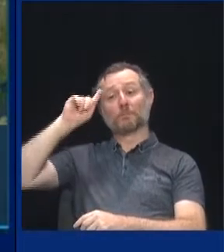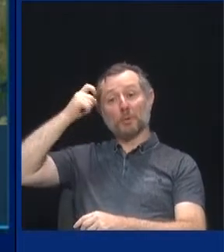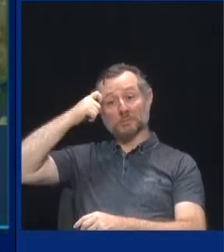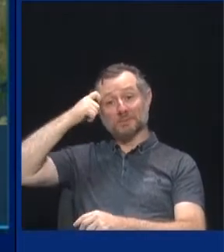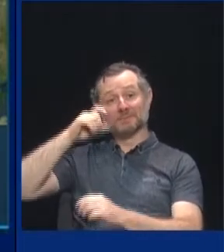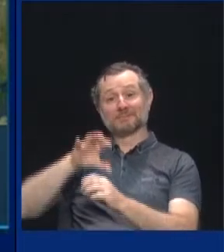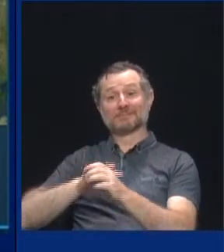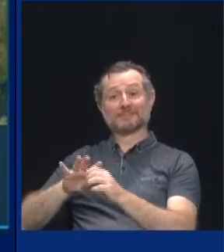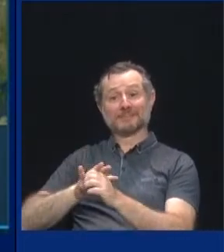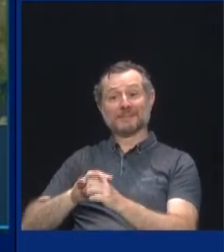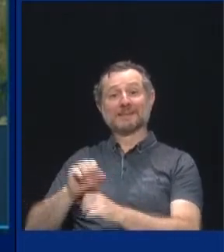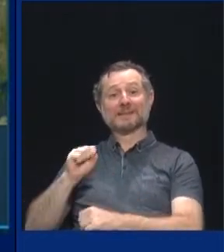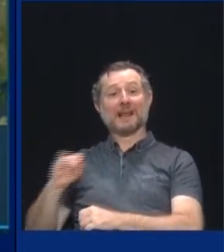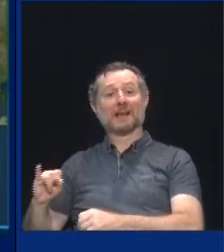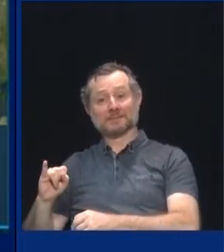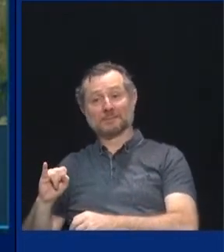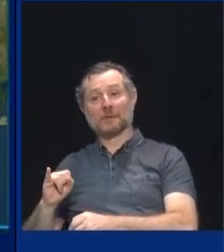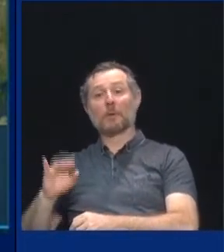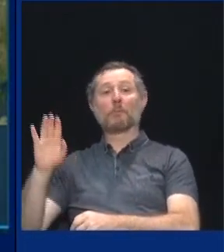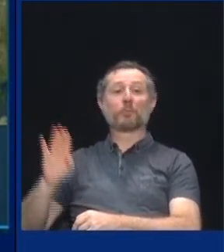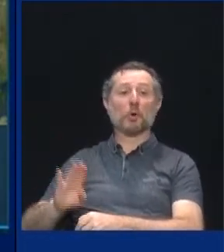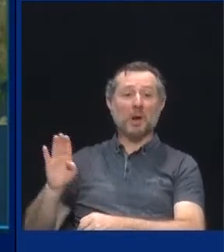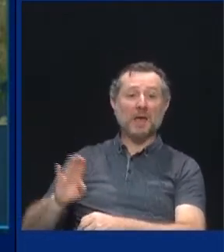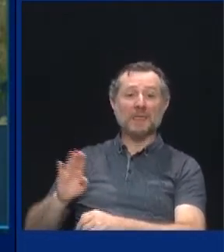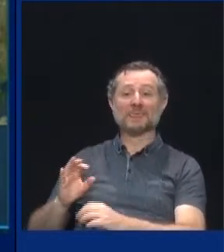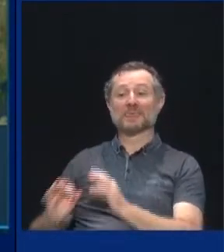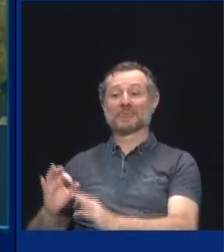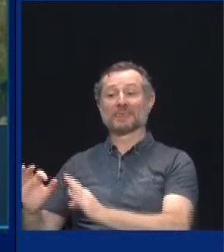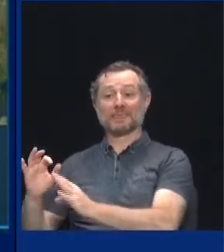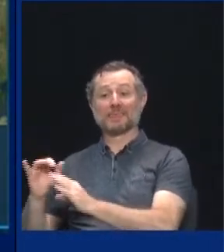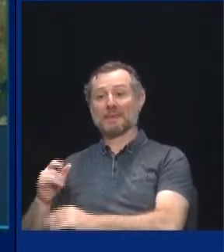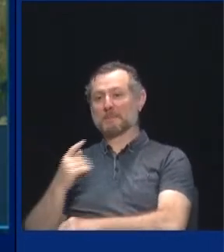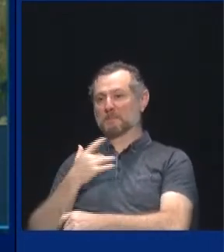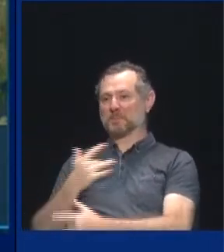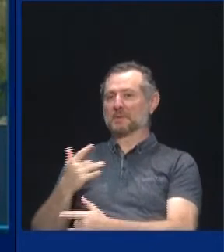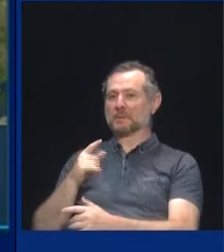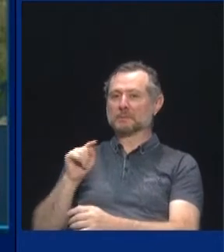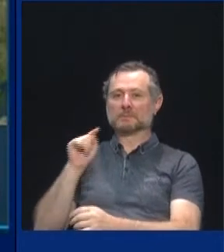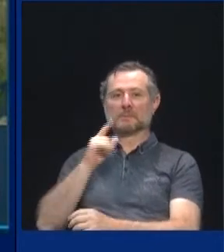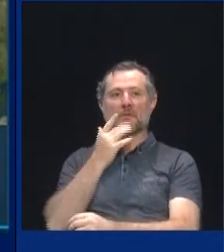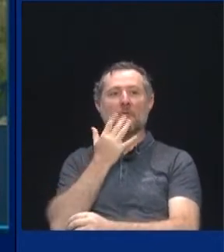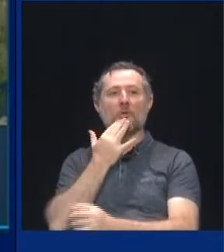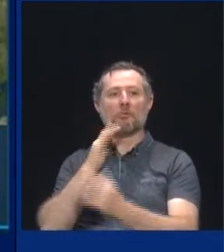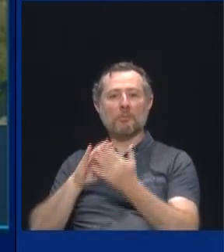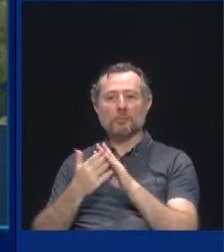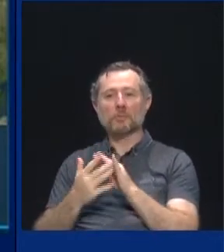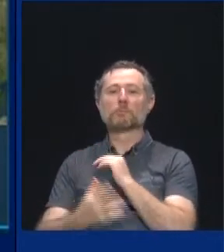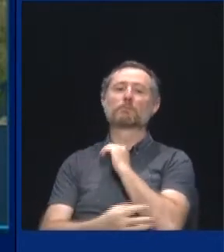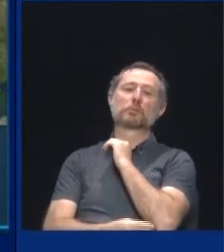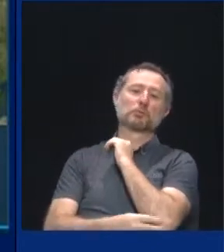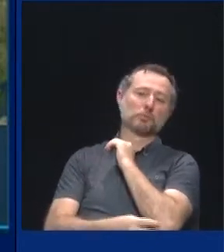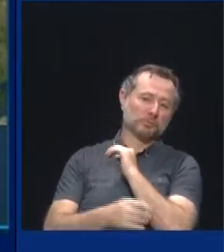ZIP CODES. IN NEW YORK CITY, BRONX, STATEN